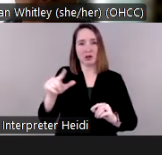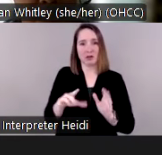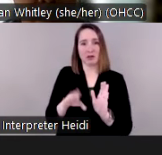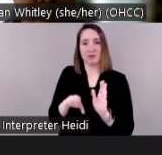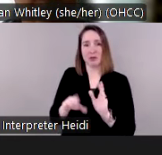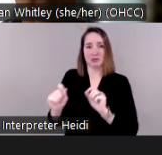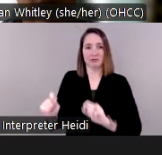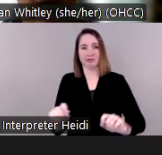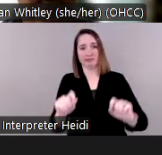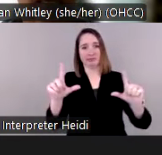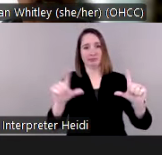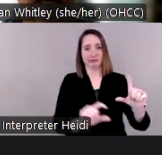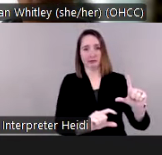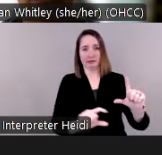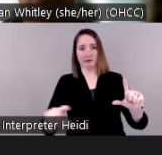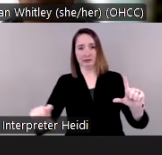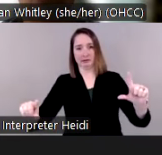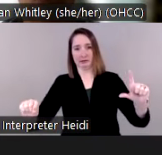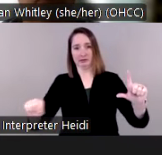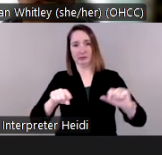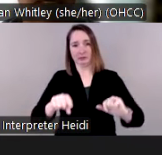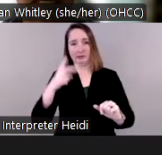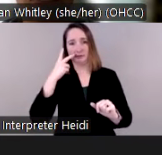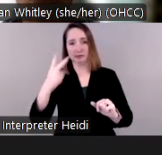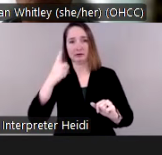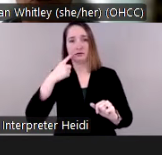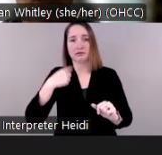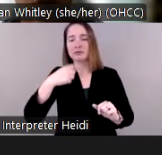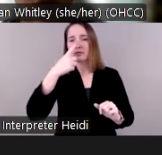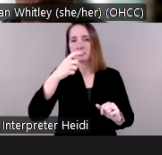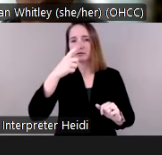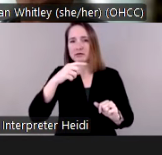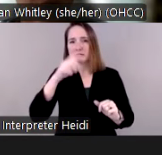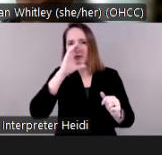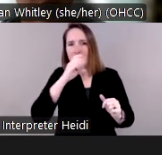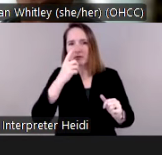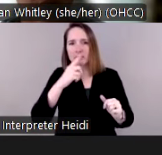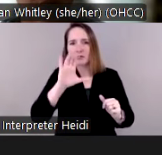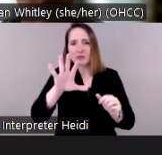screen, um, what I need you to do for me